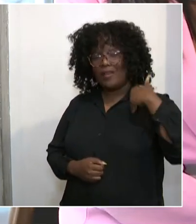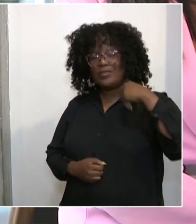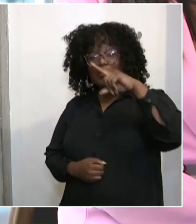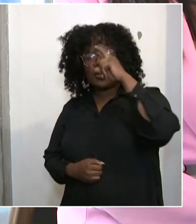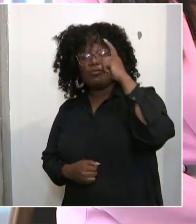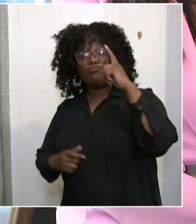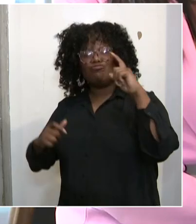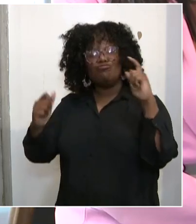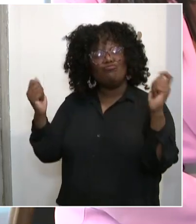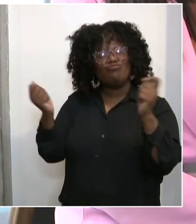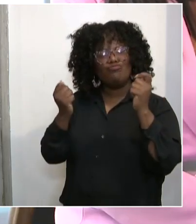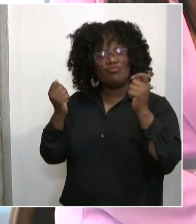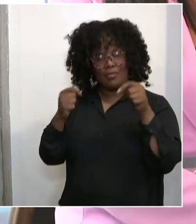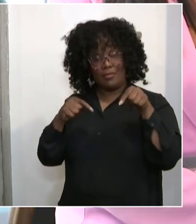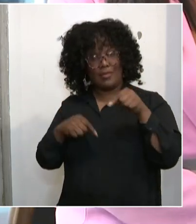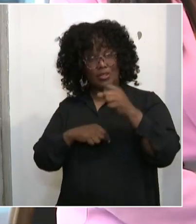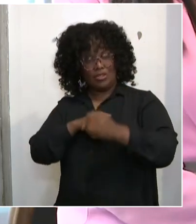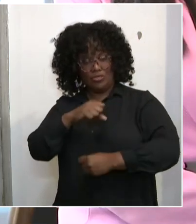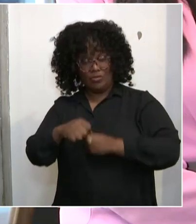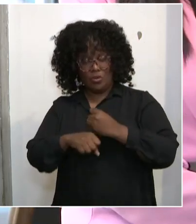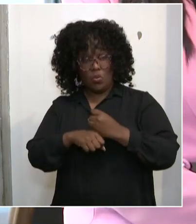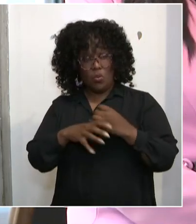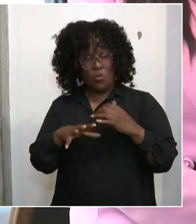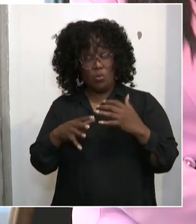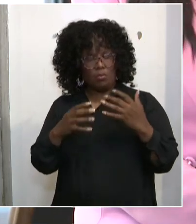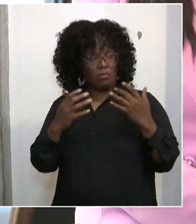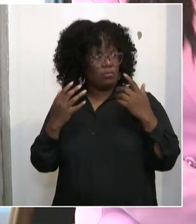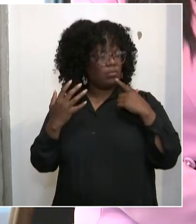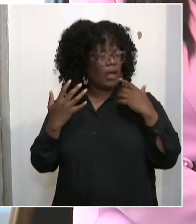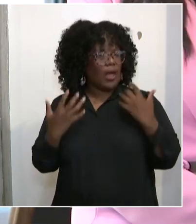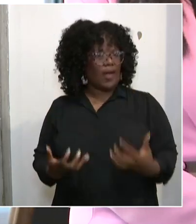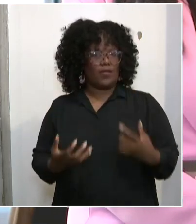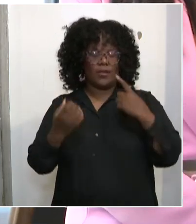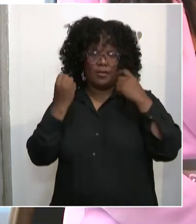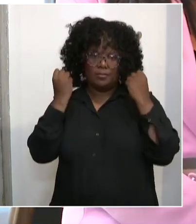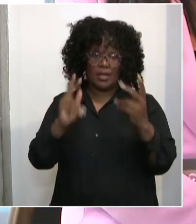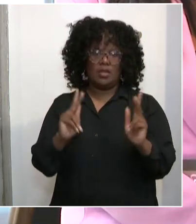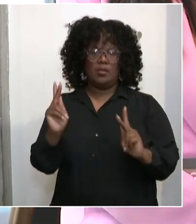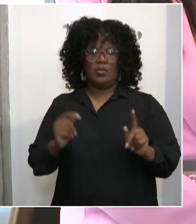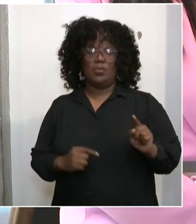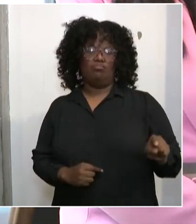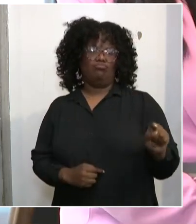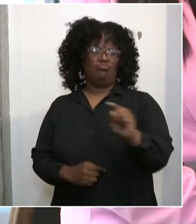and part two for Chief, um, with Wharf and Navy Yard, we're gonna have a lot of visitors and groups there.